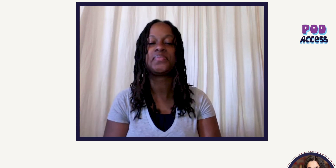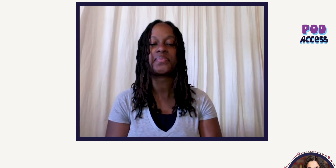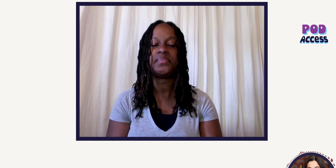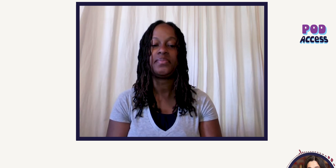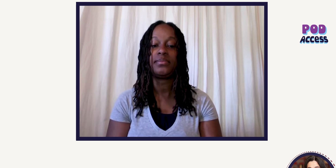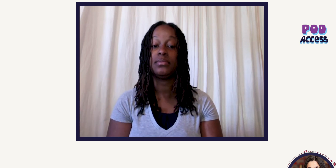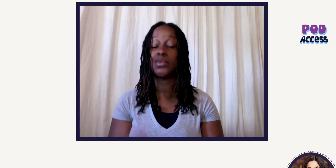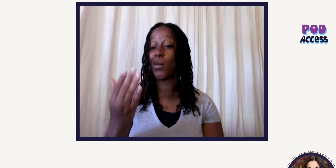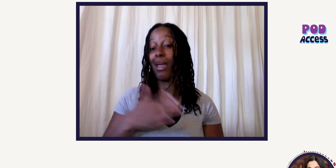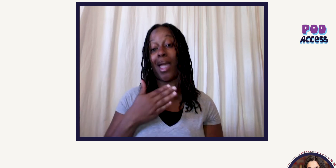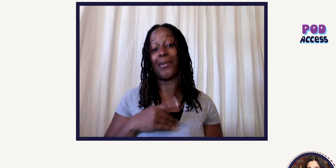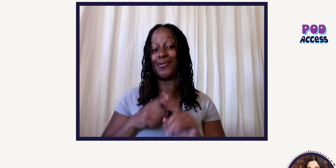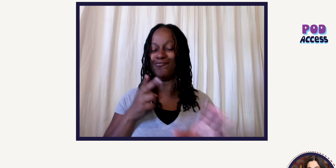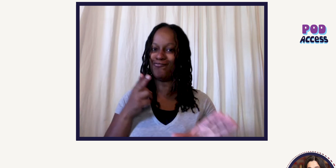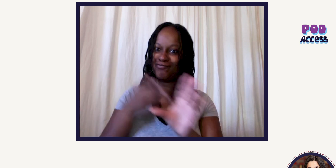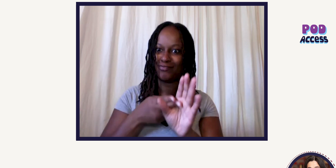So happy to be joining both of you today.